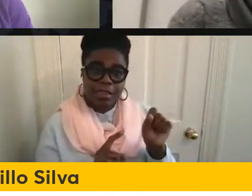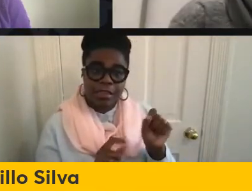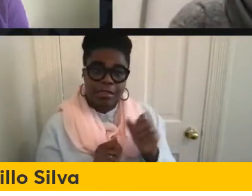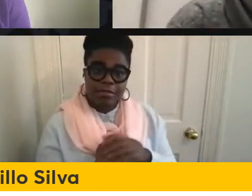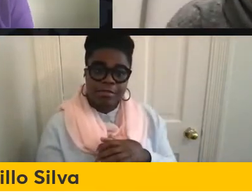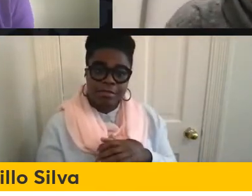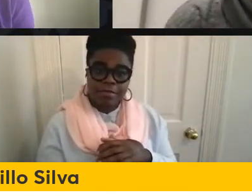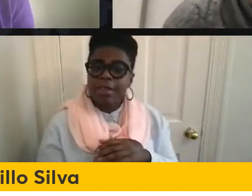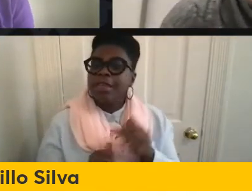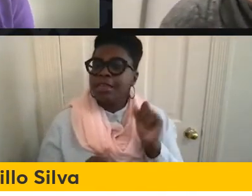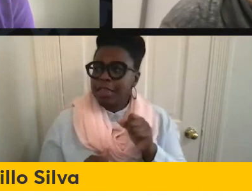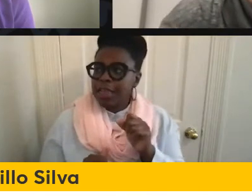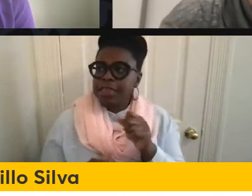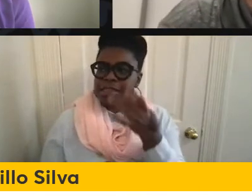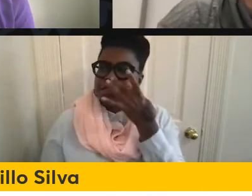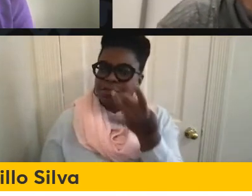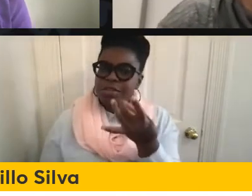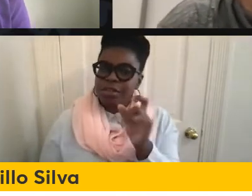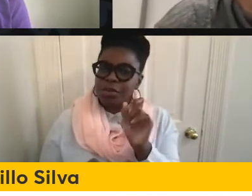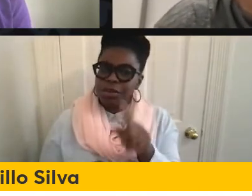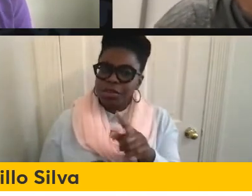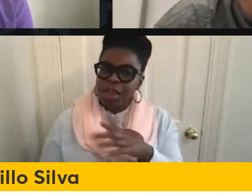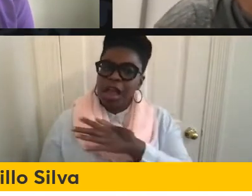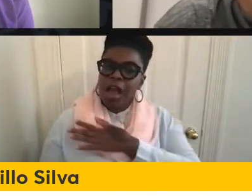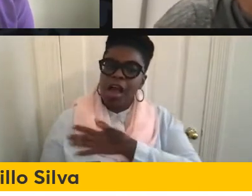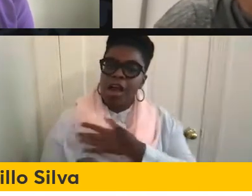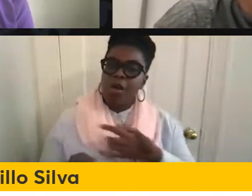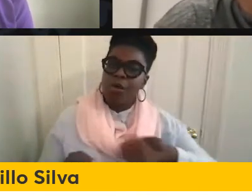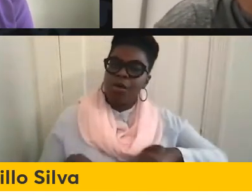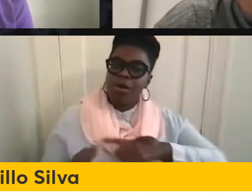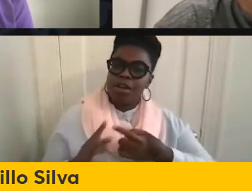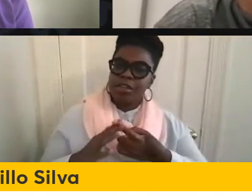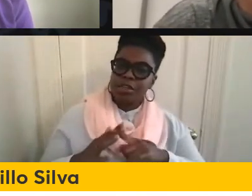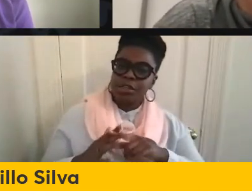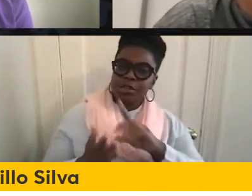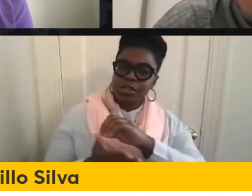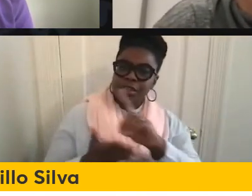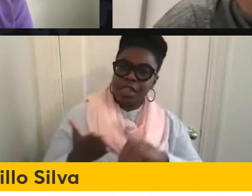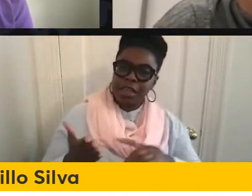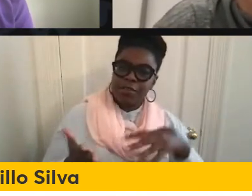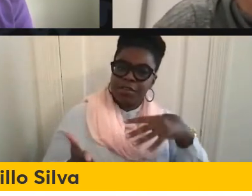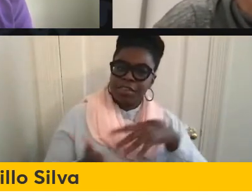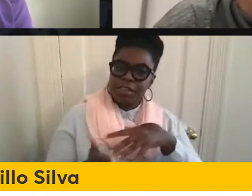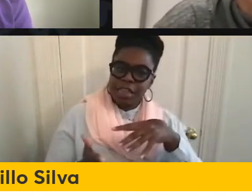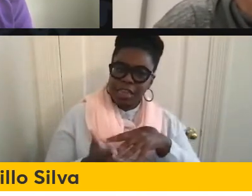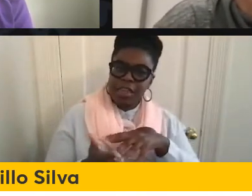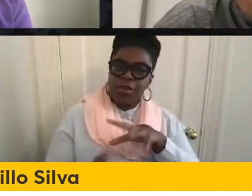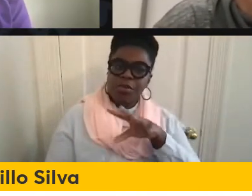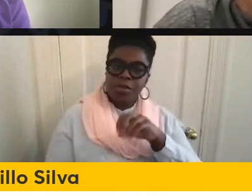Yes, that's an interesting question. So our initial design for the study was actually to include an arm where we infect the